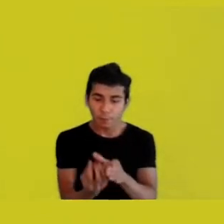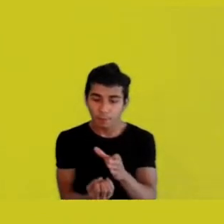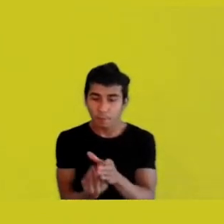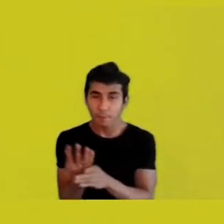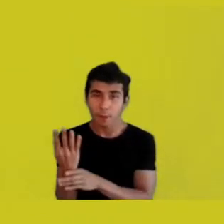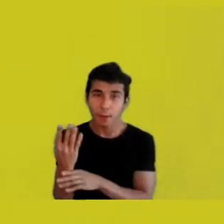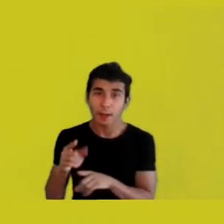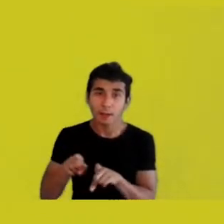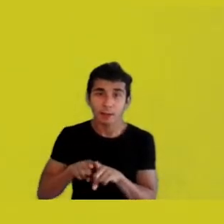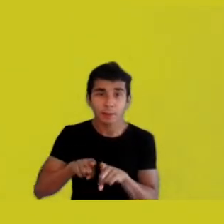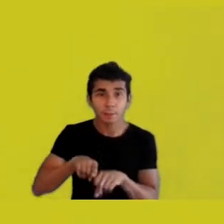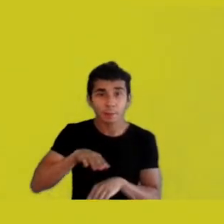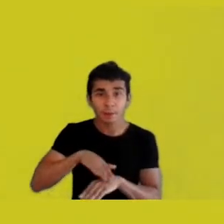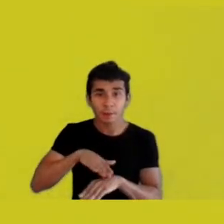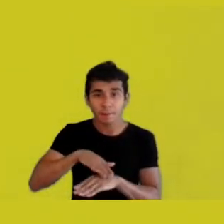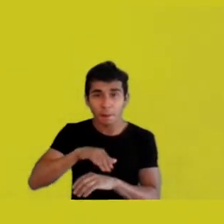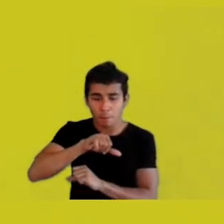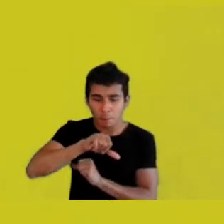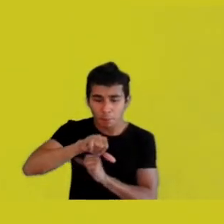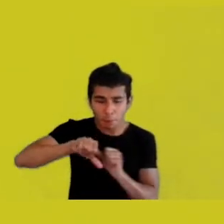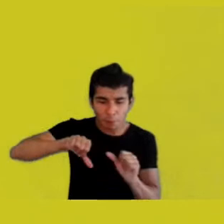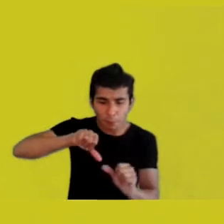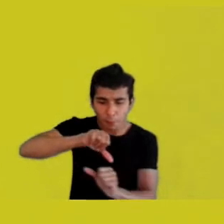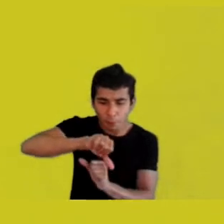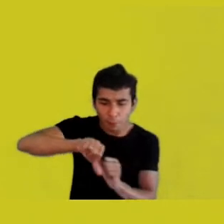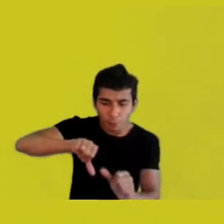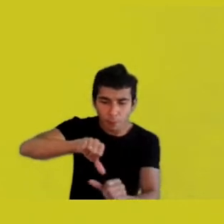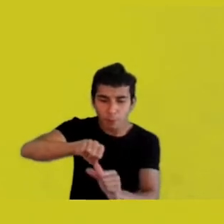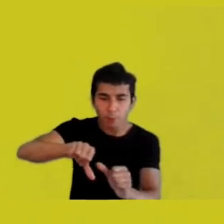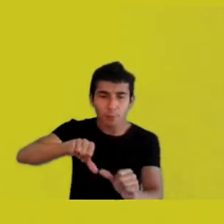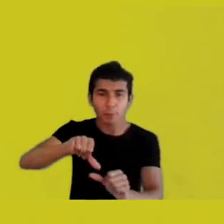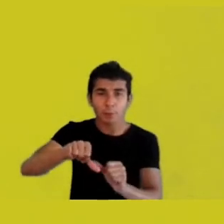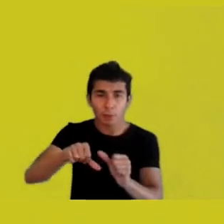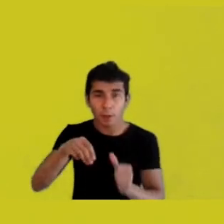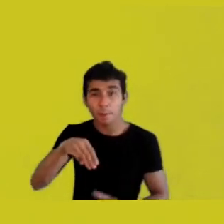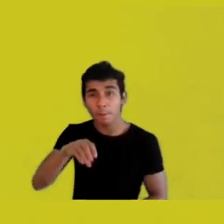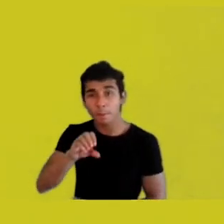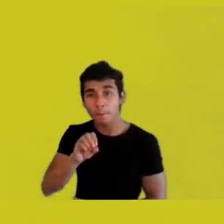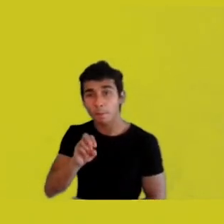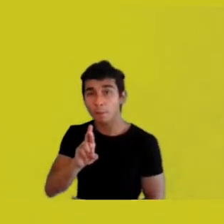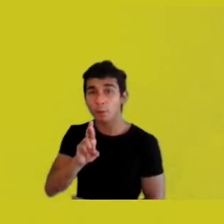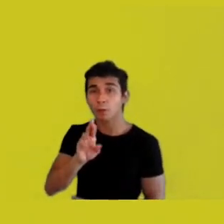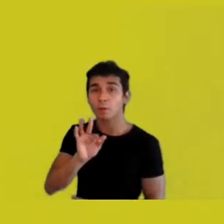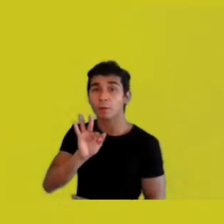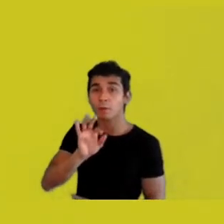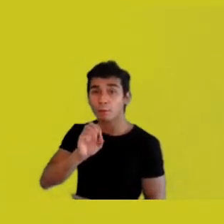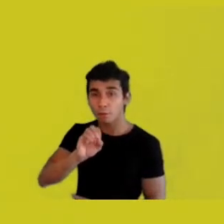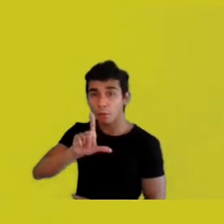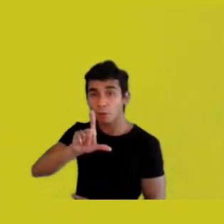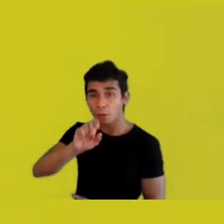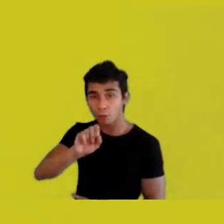and when I say morphologies, I don’t dissociate them from, again, an ontological, living perspective...